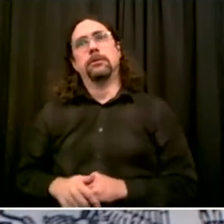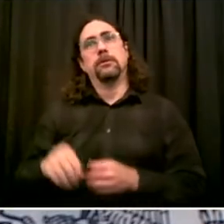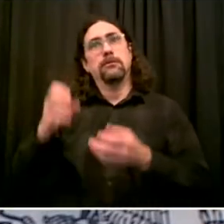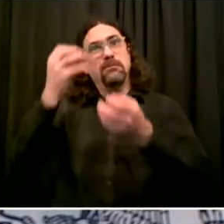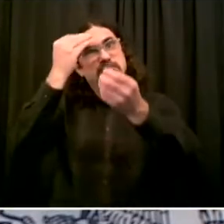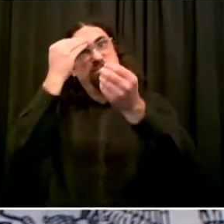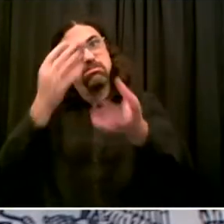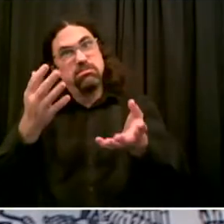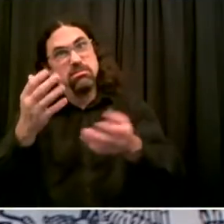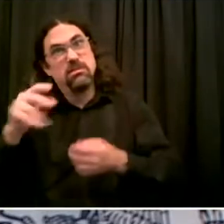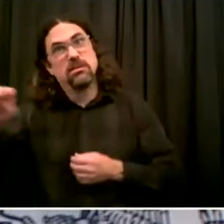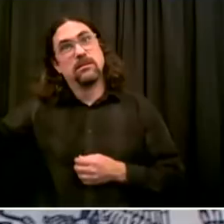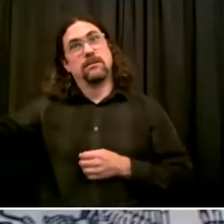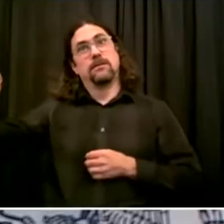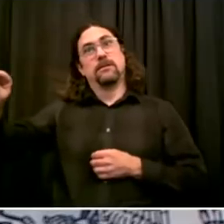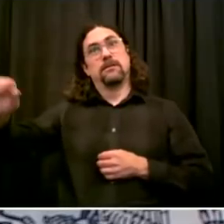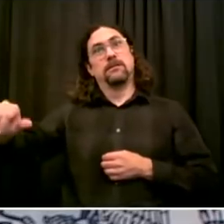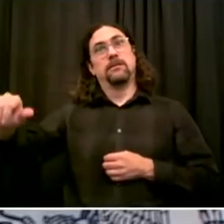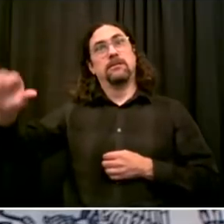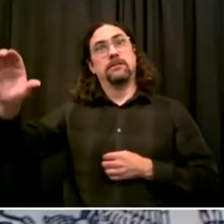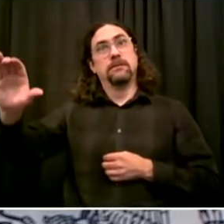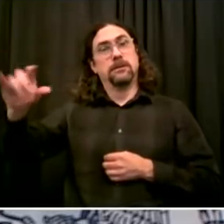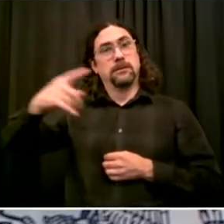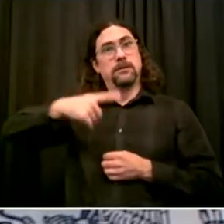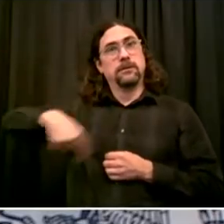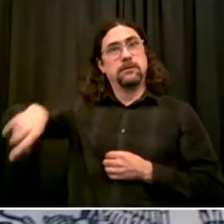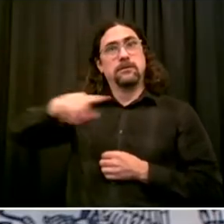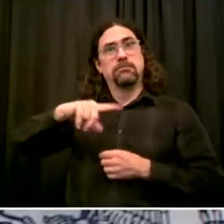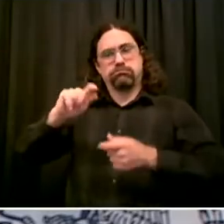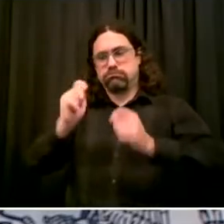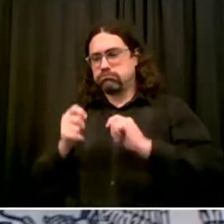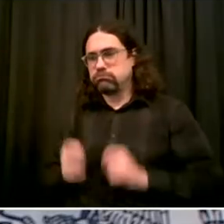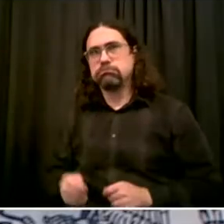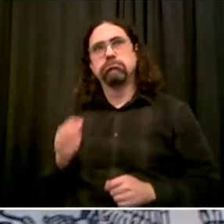TO CHANGE HOW OUR ILBUDIS NG HALENDD THESE ENEY RGNEEDS. WE HAVE TO FIGHT